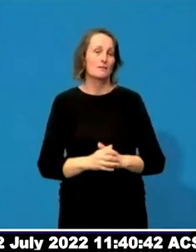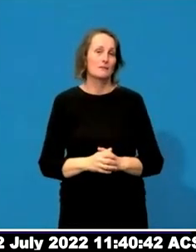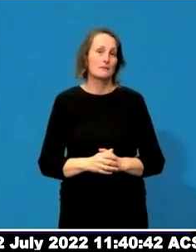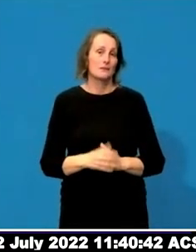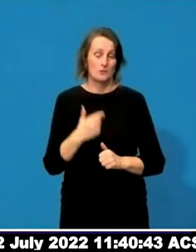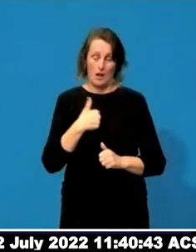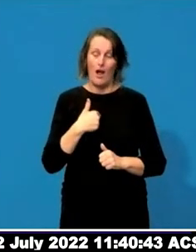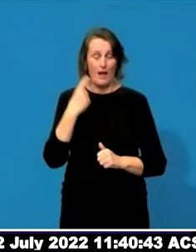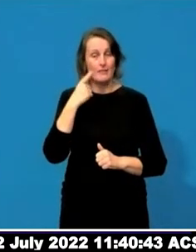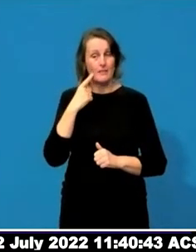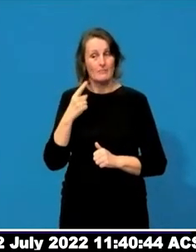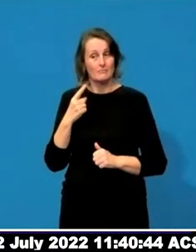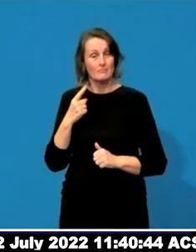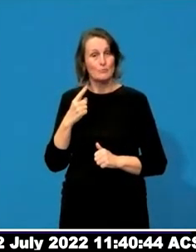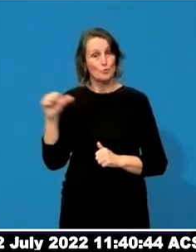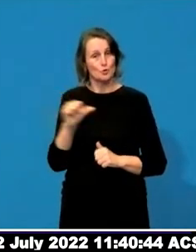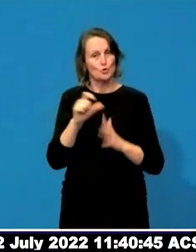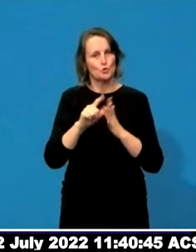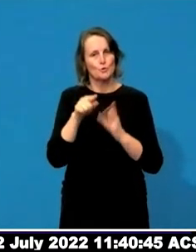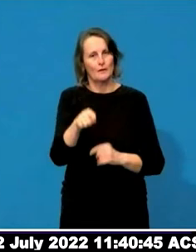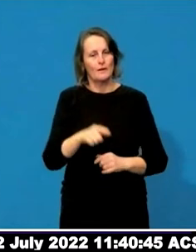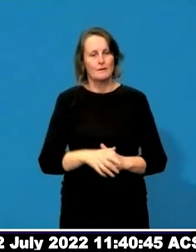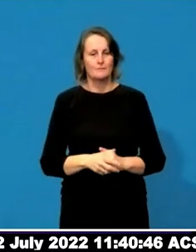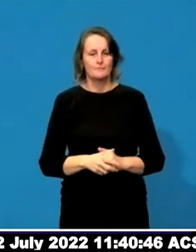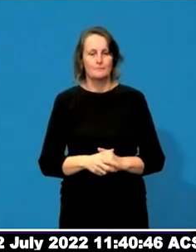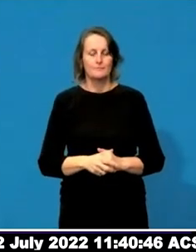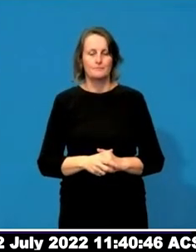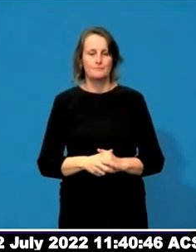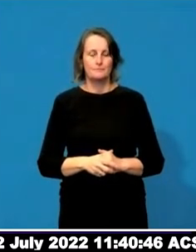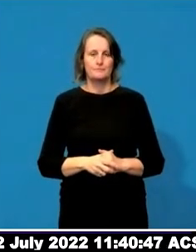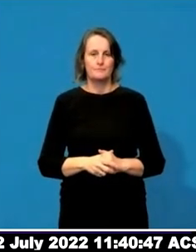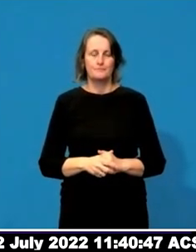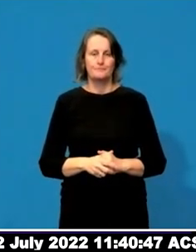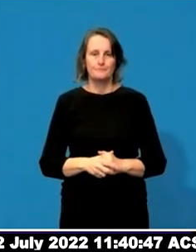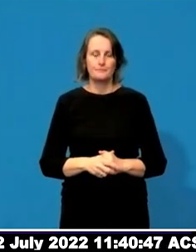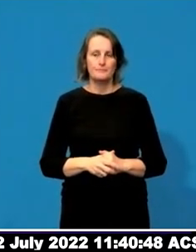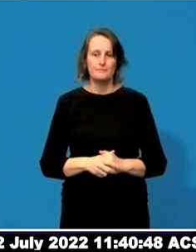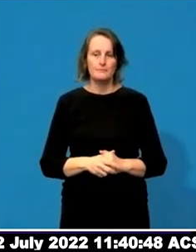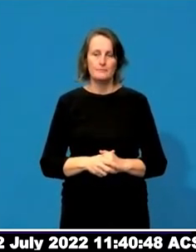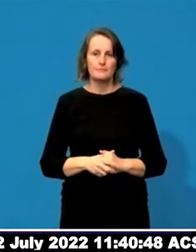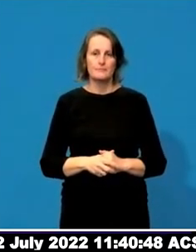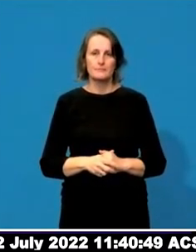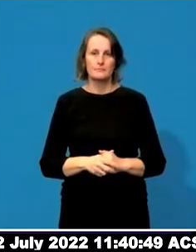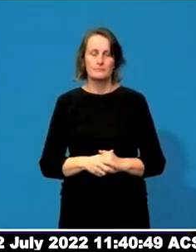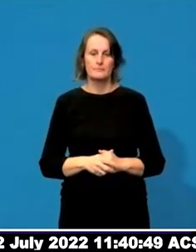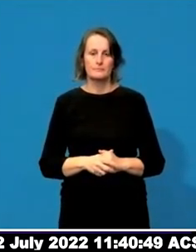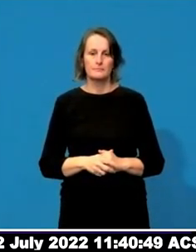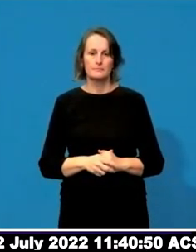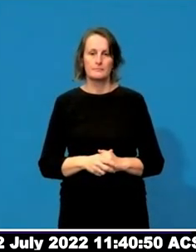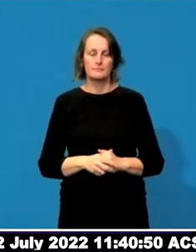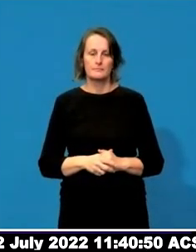and welcome that, and definitely don't purport to have any ownership